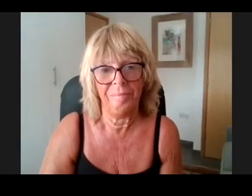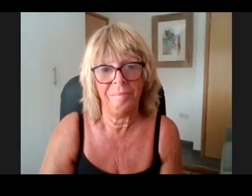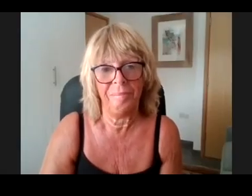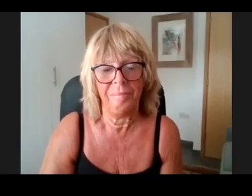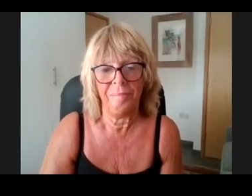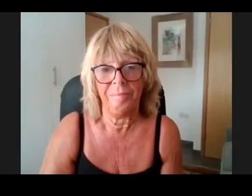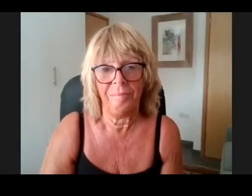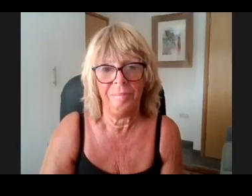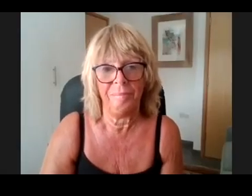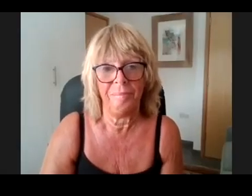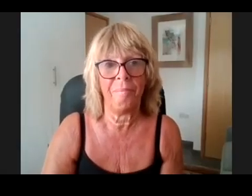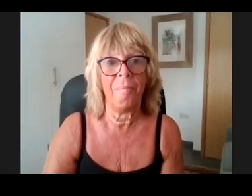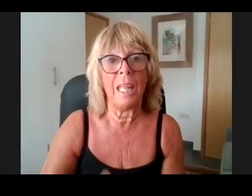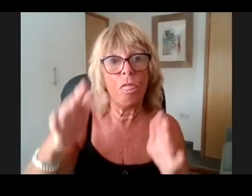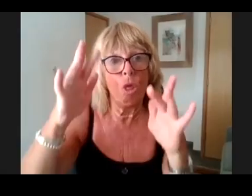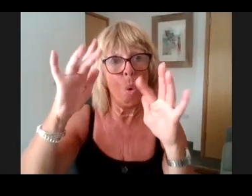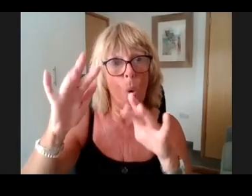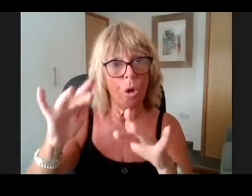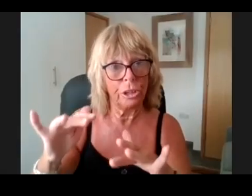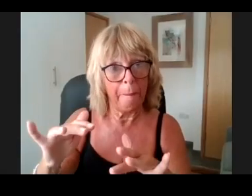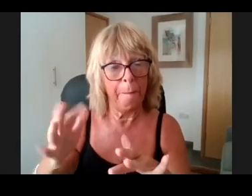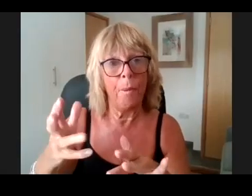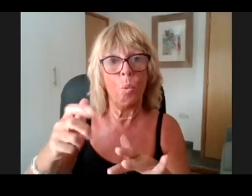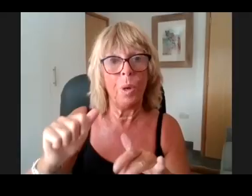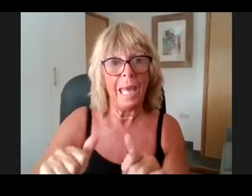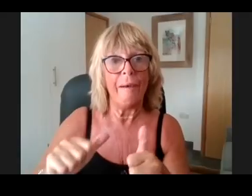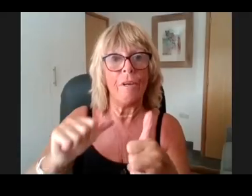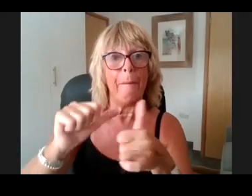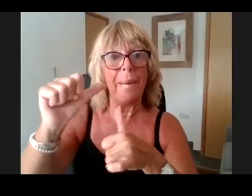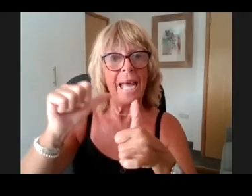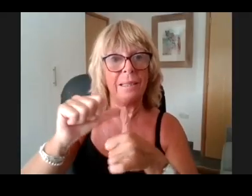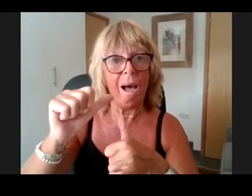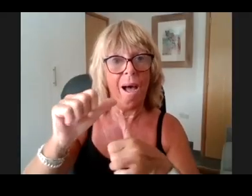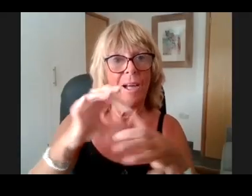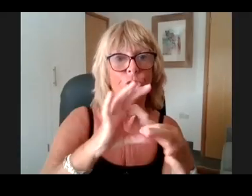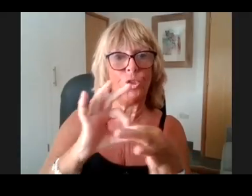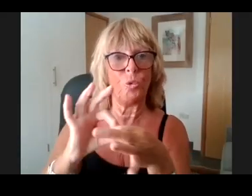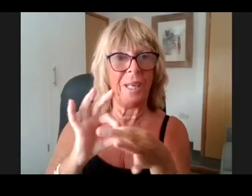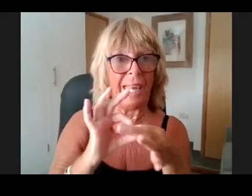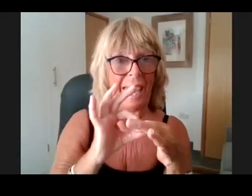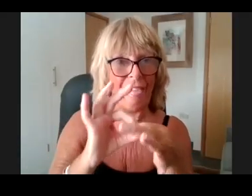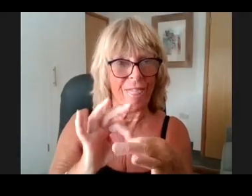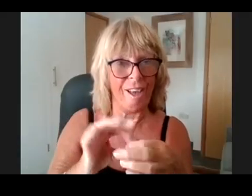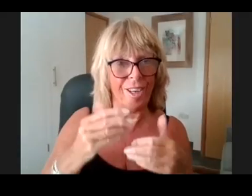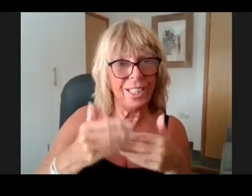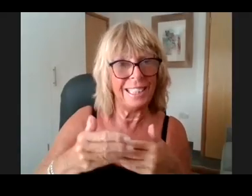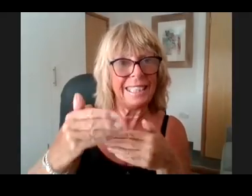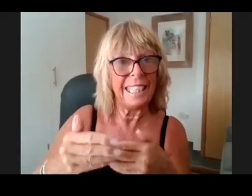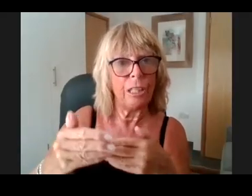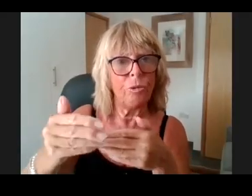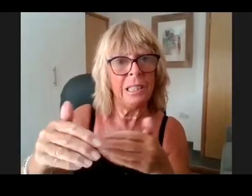In the autumn we have better together a series of exhibitions by friends and